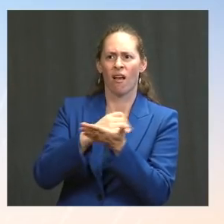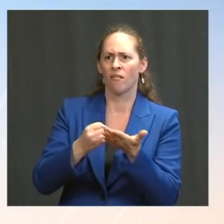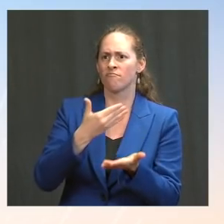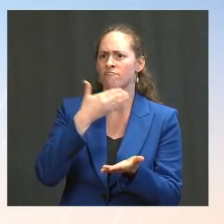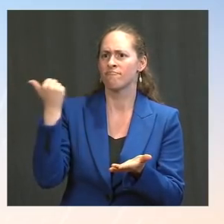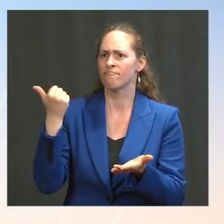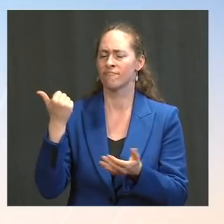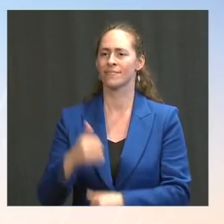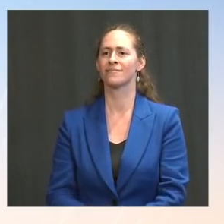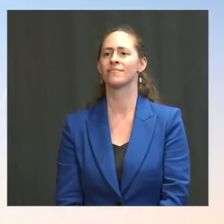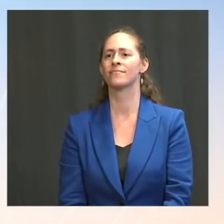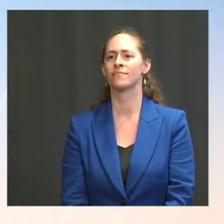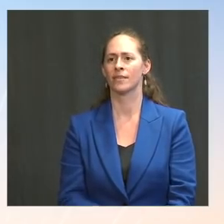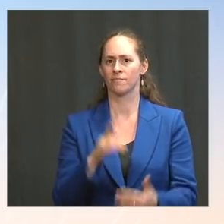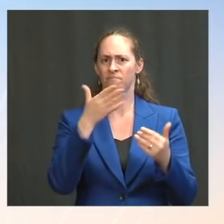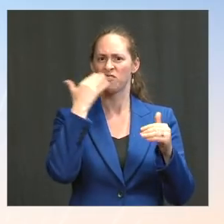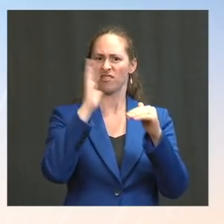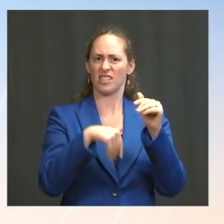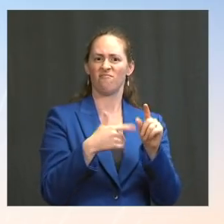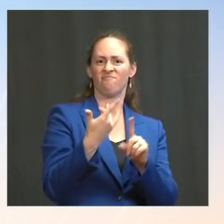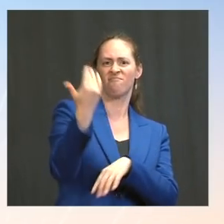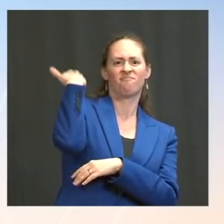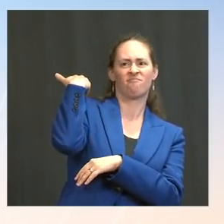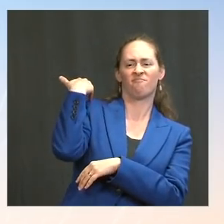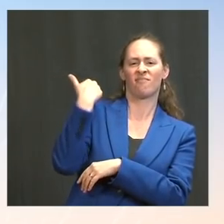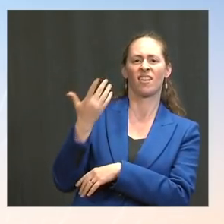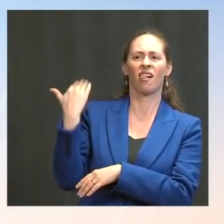And so I think what we're seeing here is a labor market where,